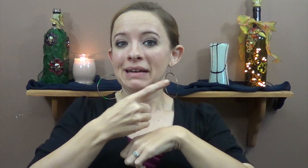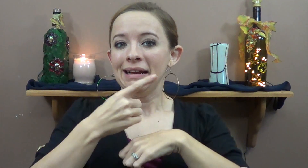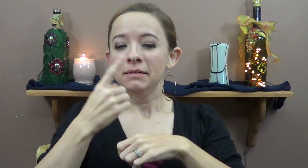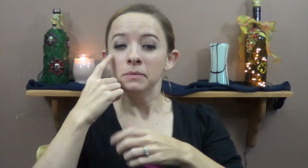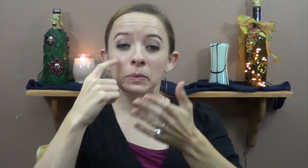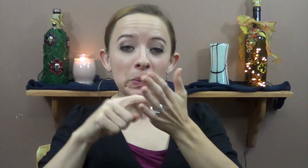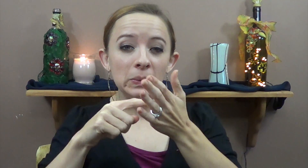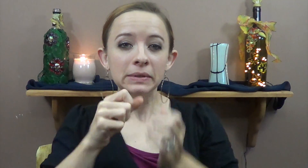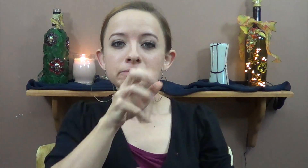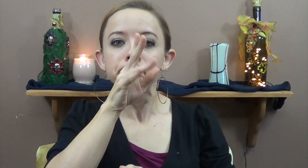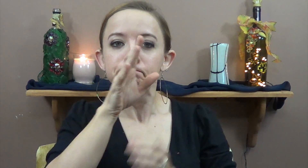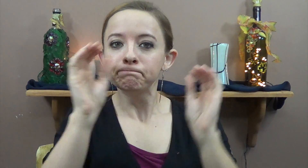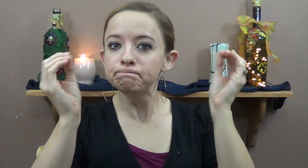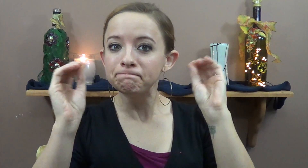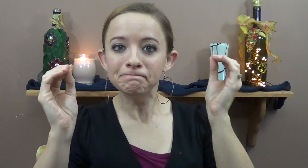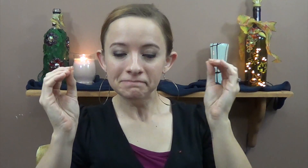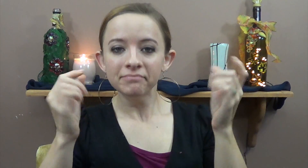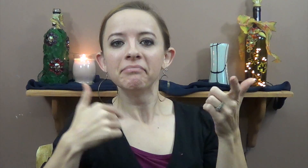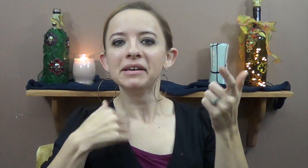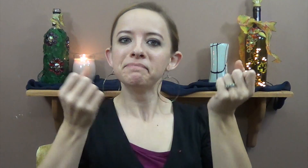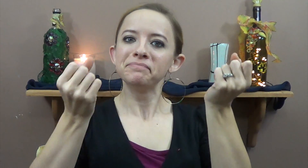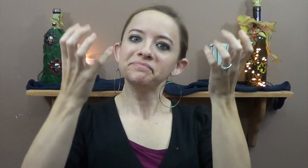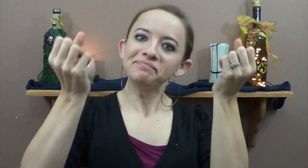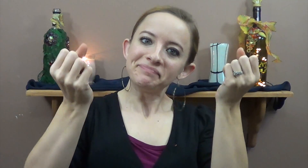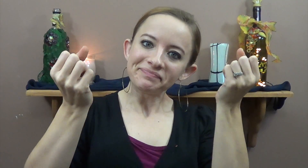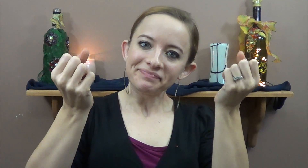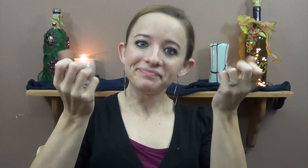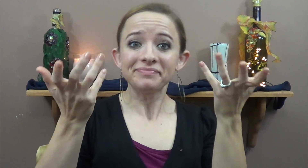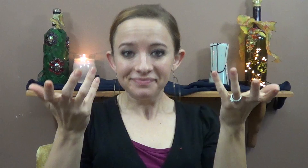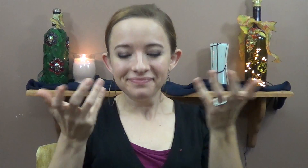So you might notice that I'm not talking today.